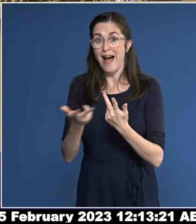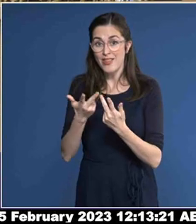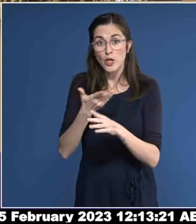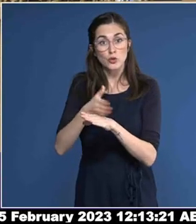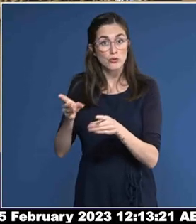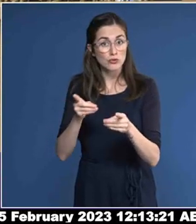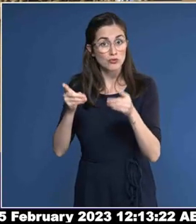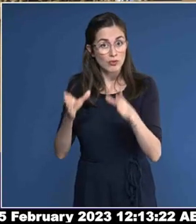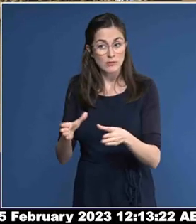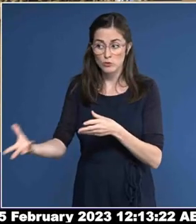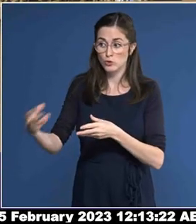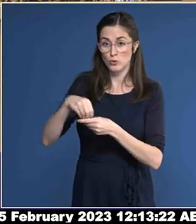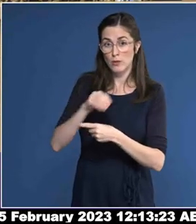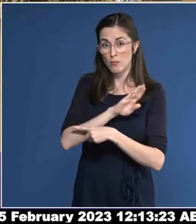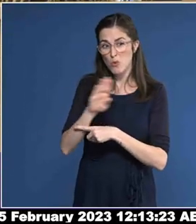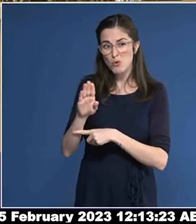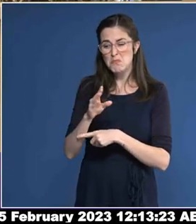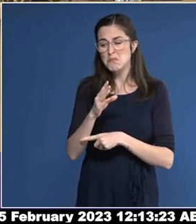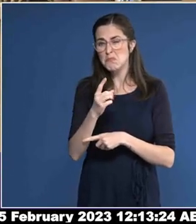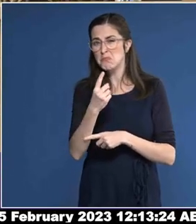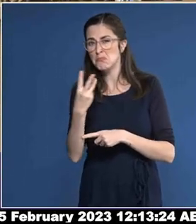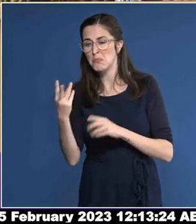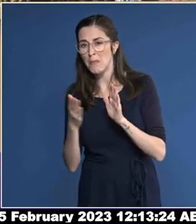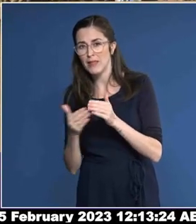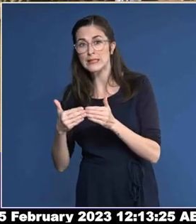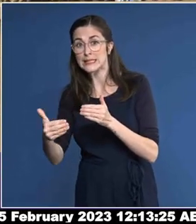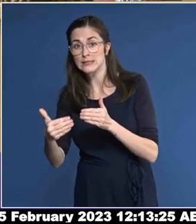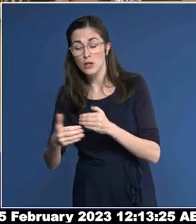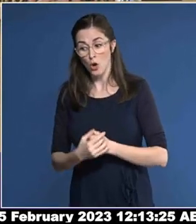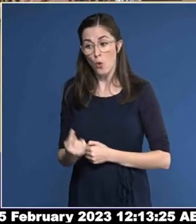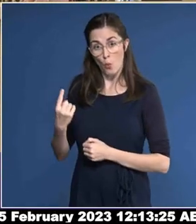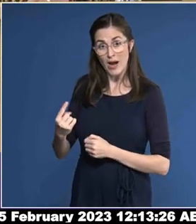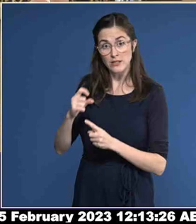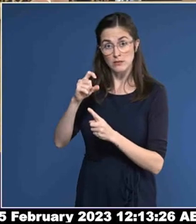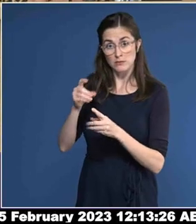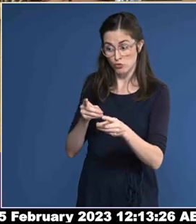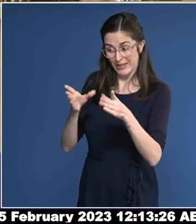sometime in the next two to three months, and one of those directors actually has a disability as well.